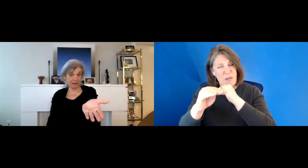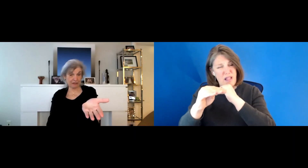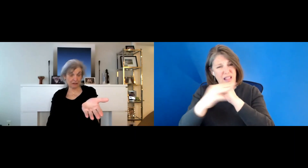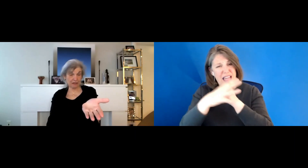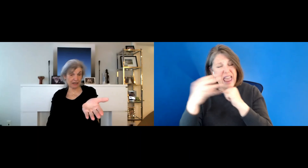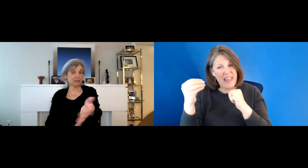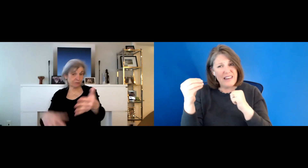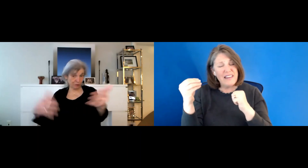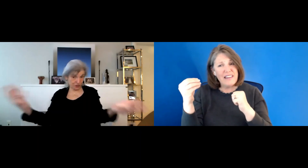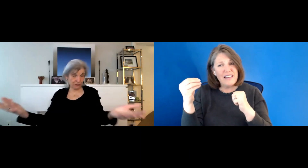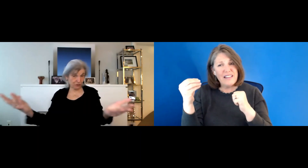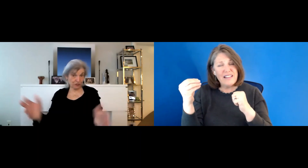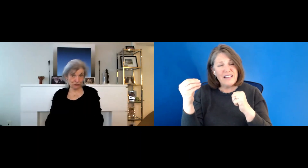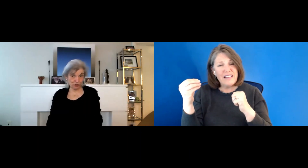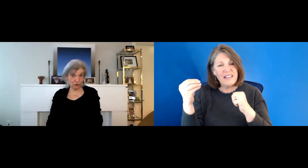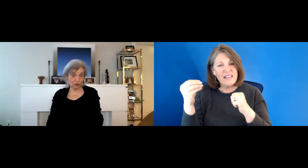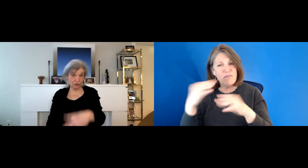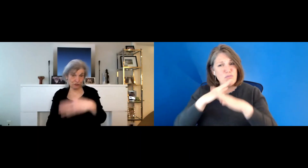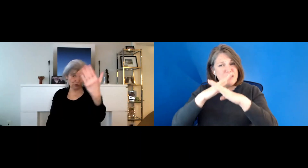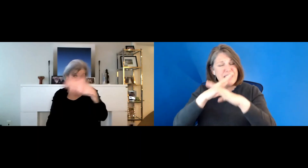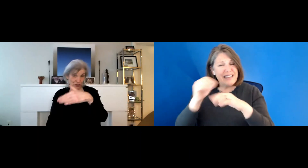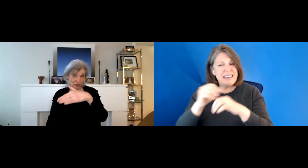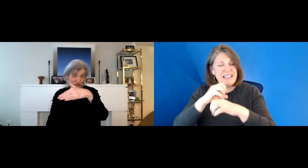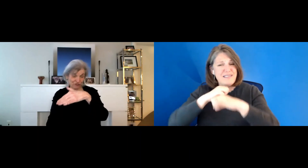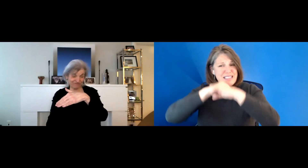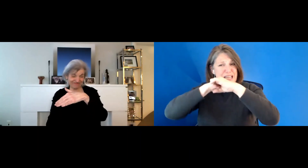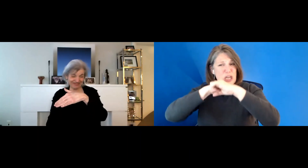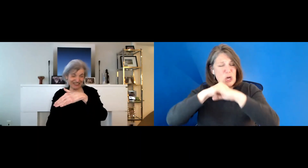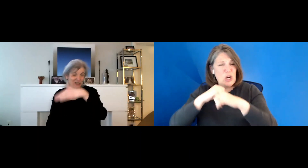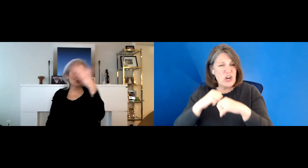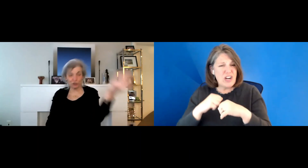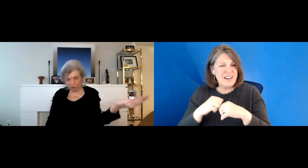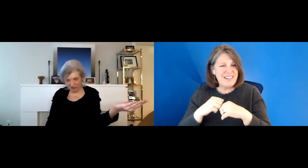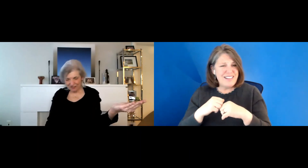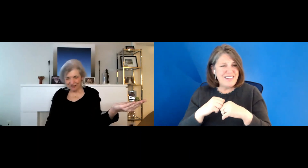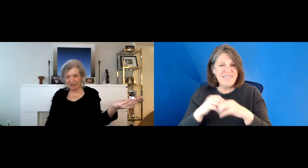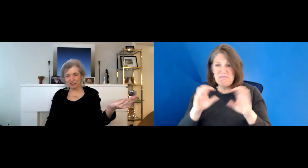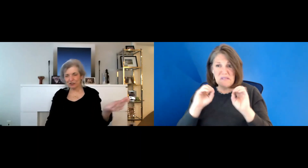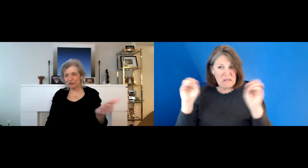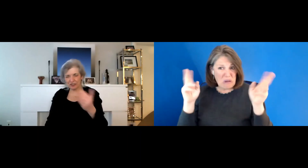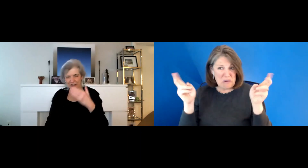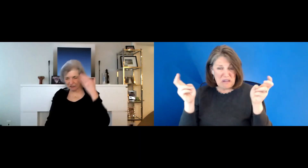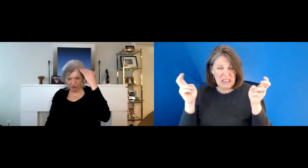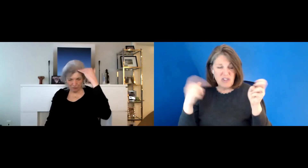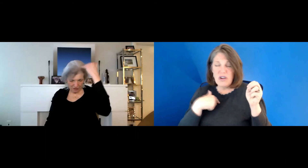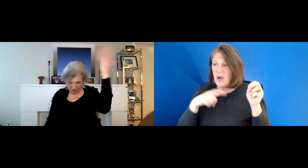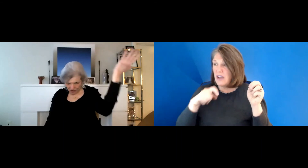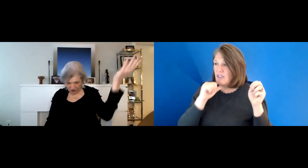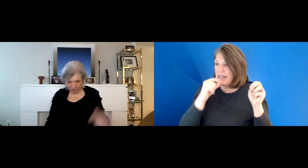17:46:59 And protected and secure. There is no such issue -- I shouldn't say, maybe there